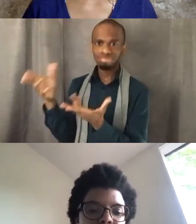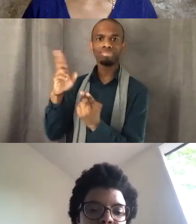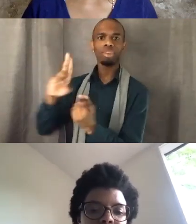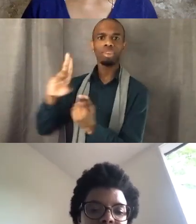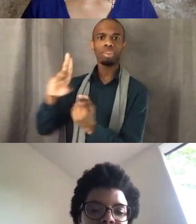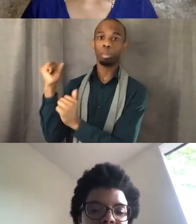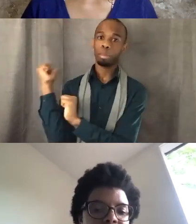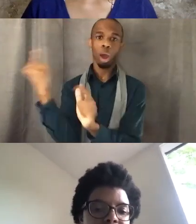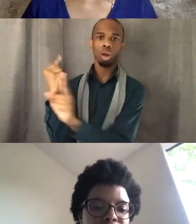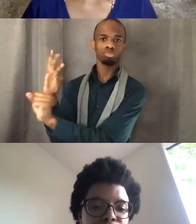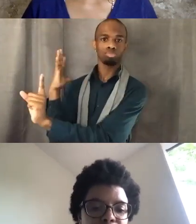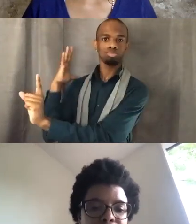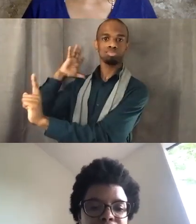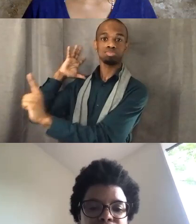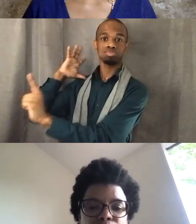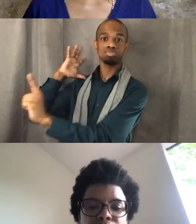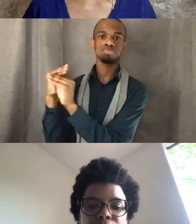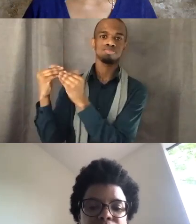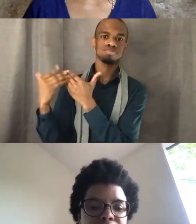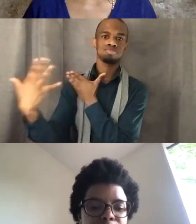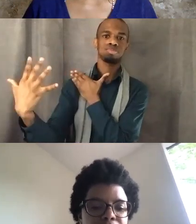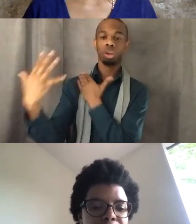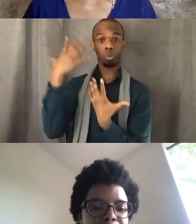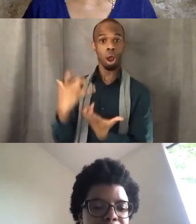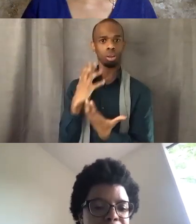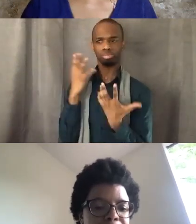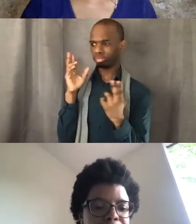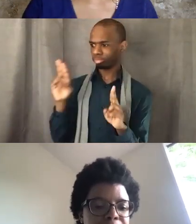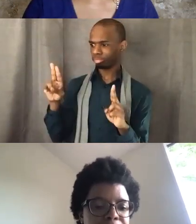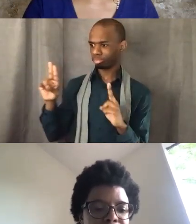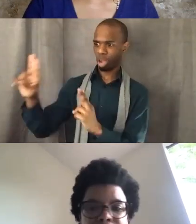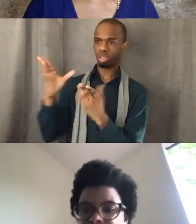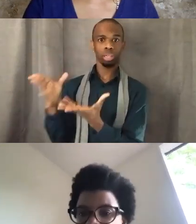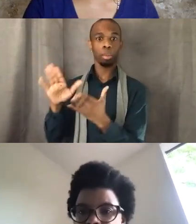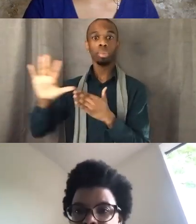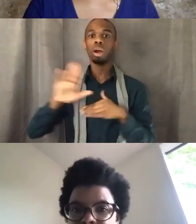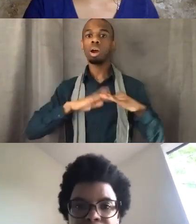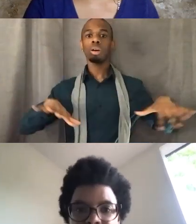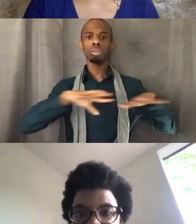in the homeland and throughout their historical diaspora. Thank you.